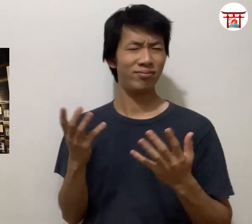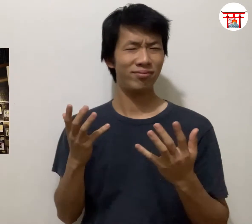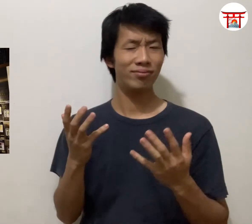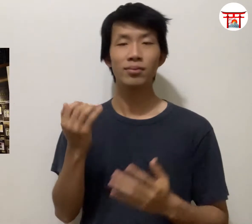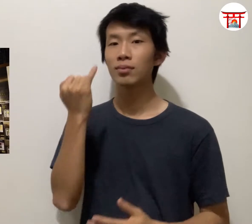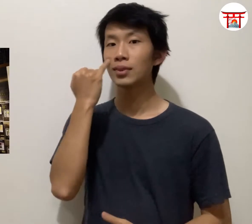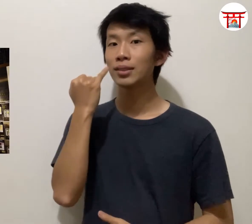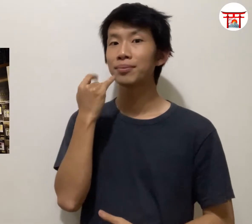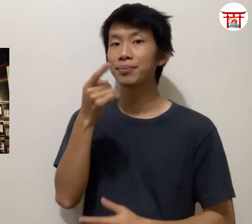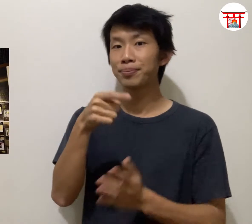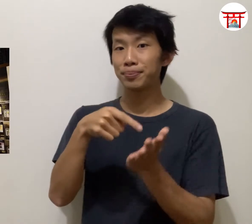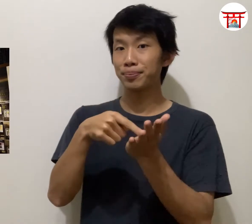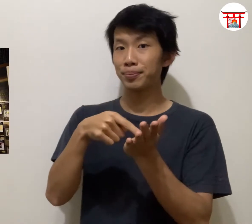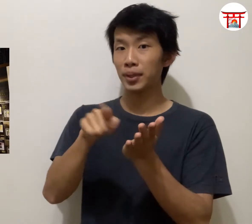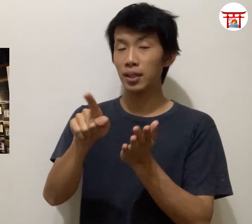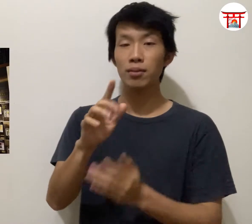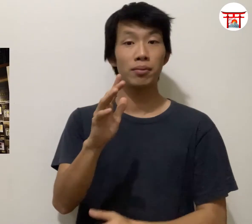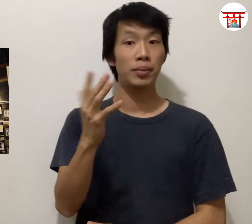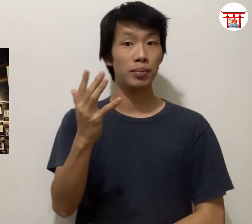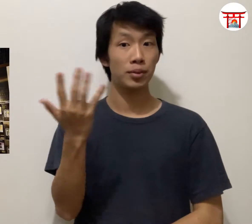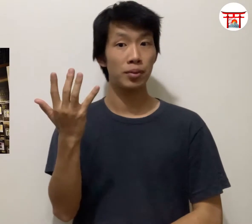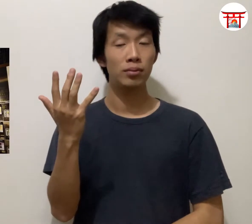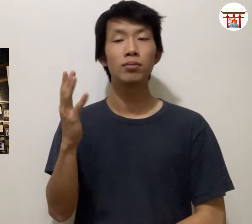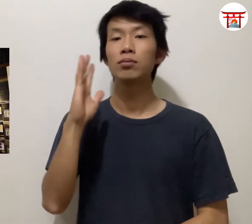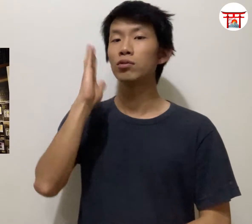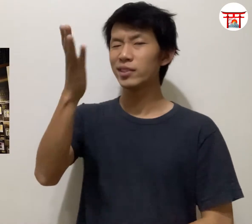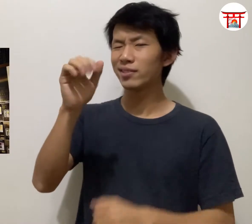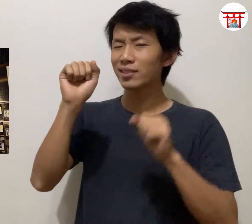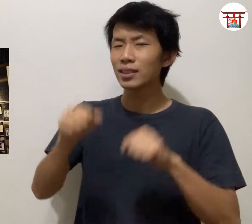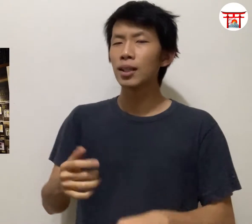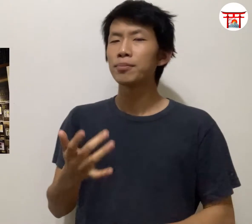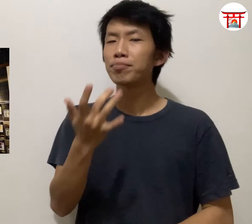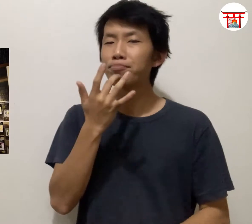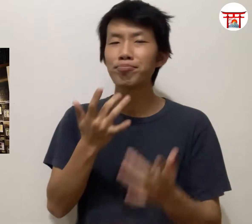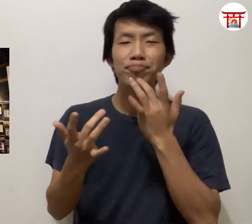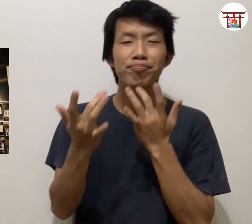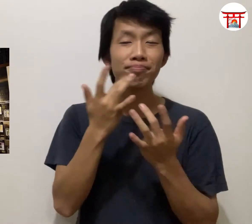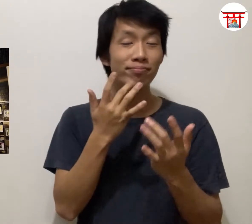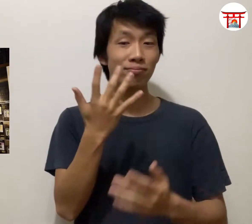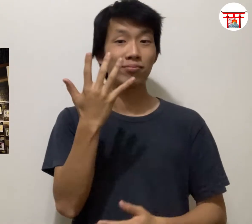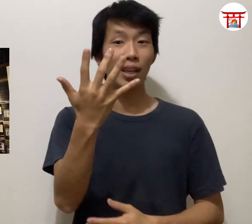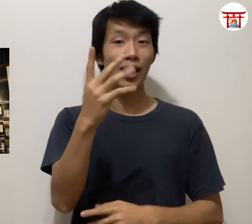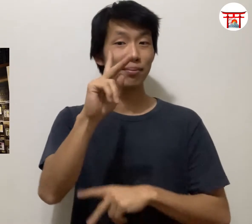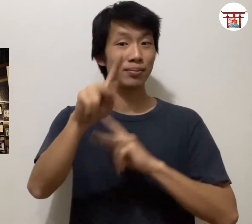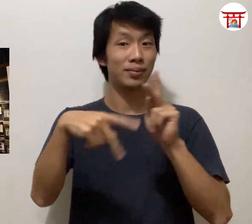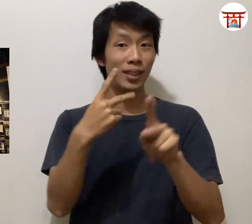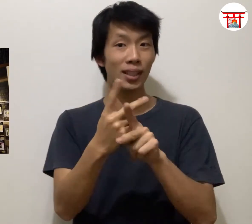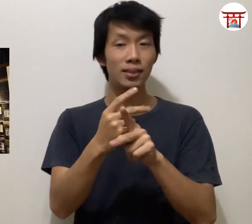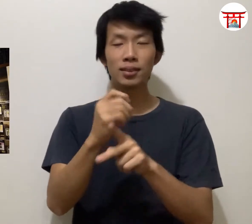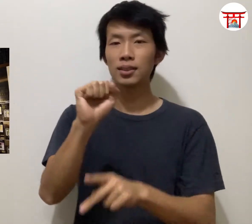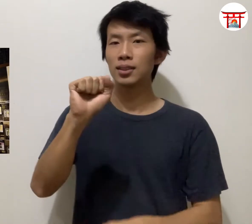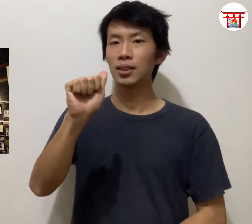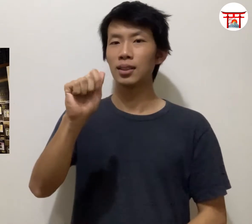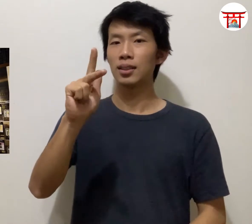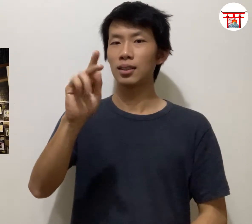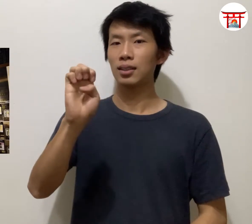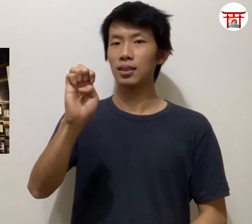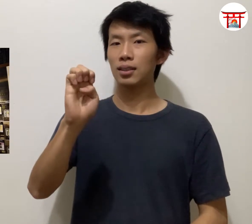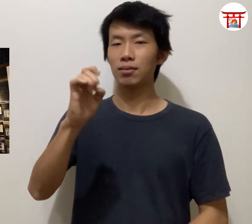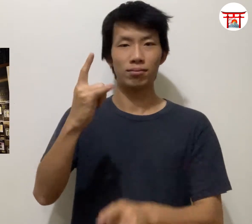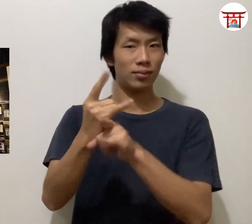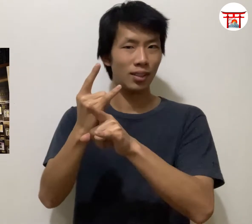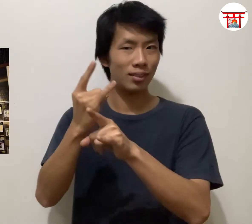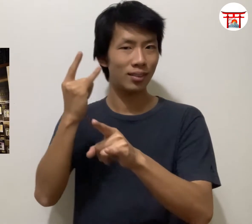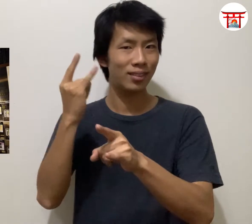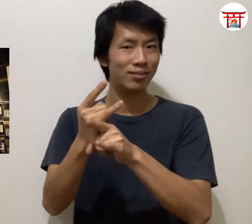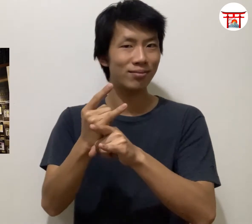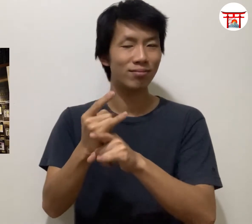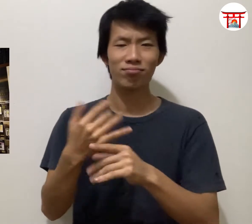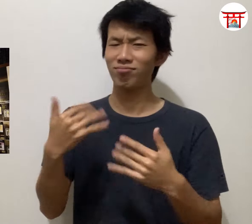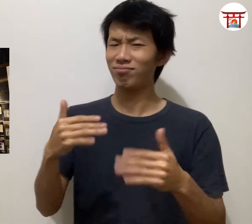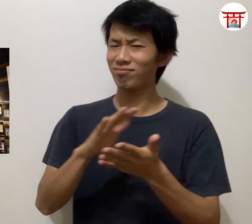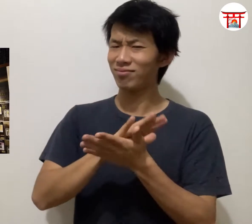There is where you can pay $5 to taste 5 kinds of sake.